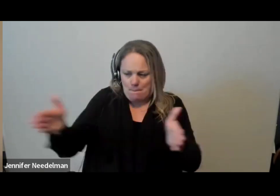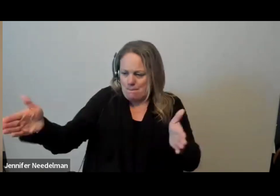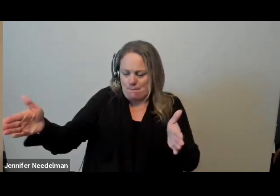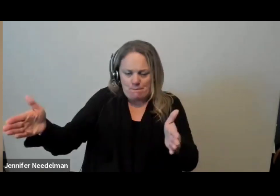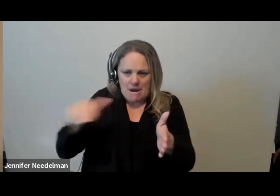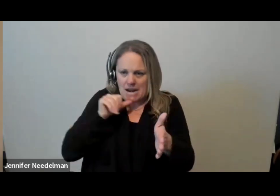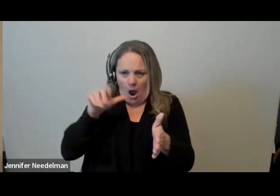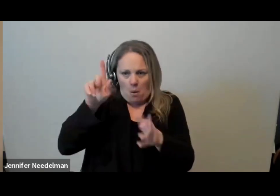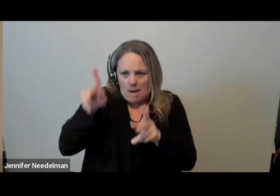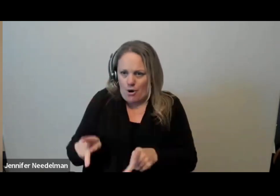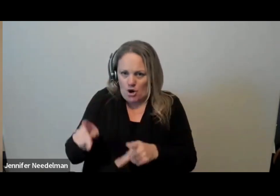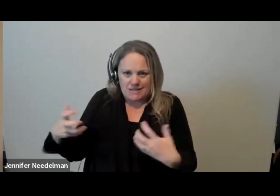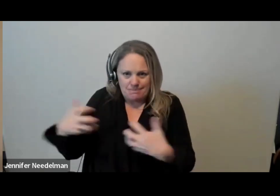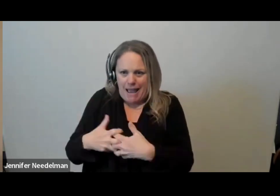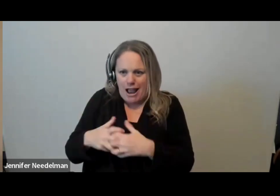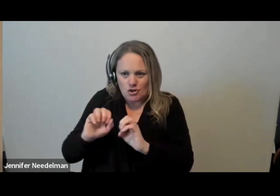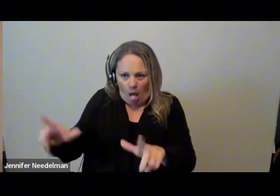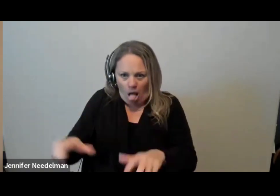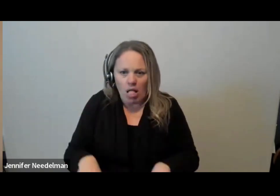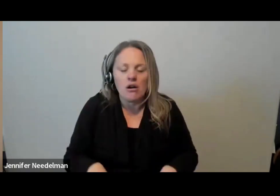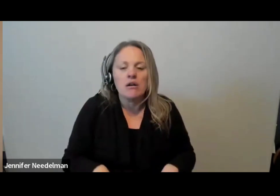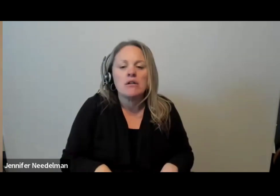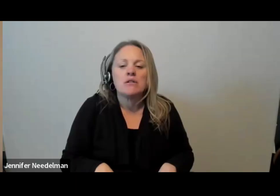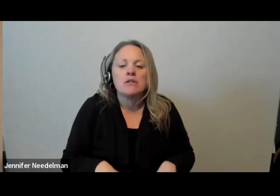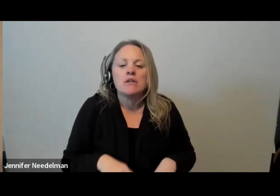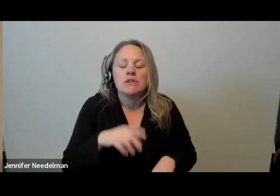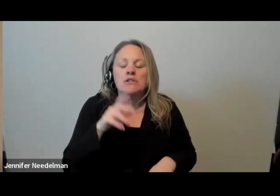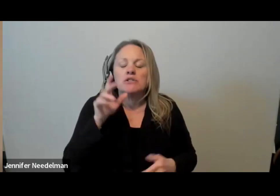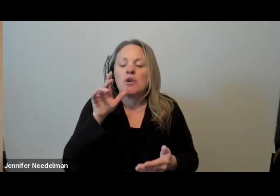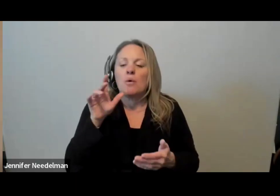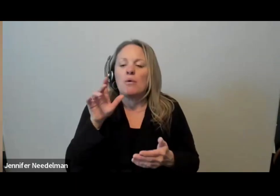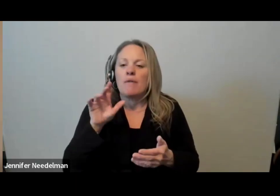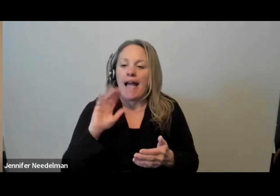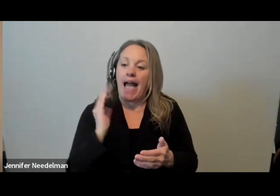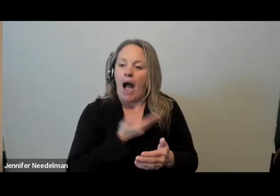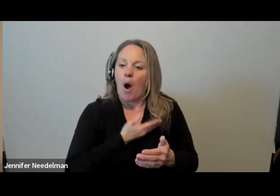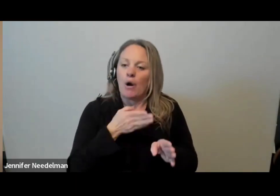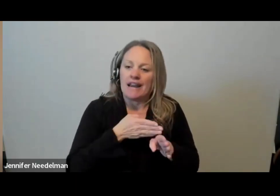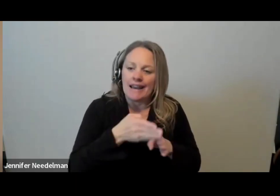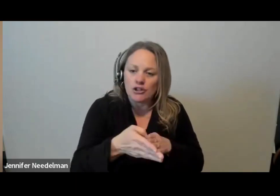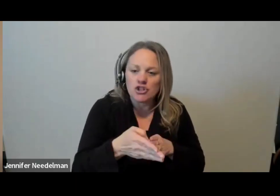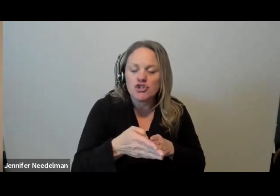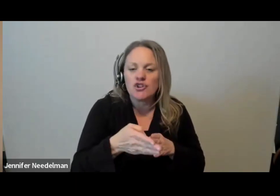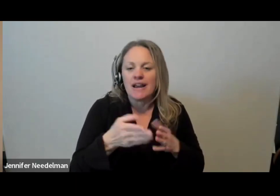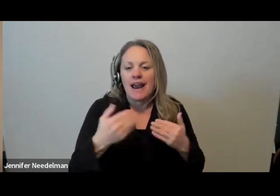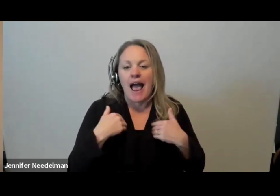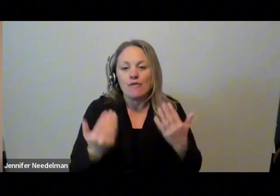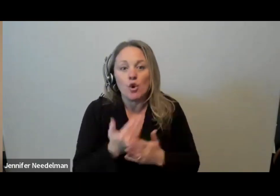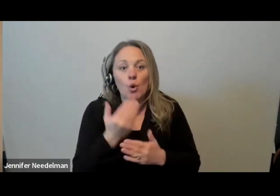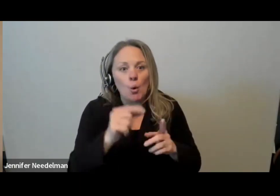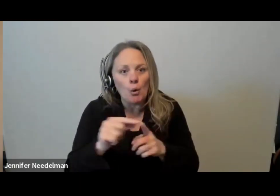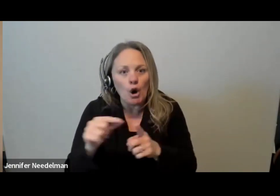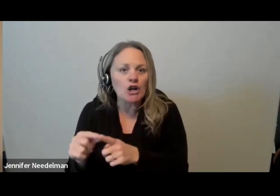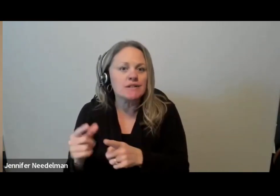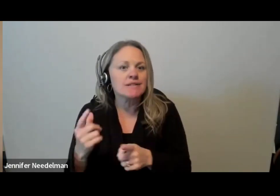So we're at the point where I think the industry has matured the vocabulary and the interest around it, and we're sort of seeing a renaissance